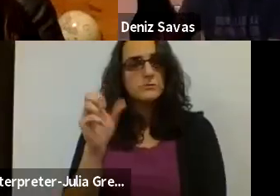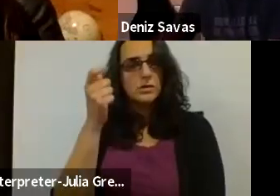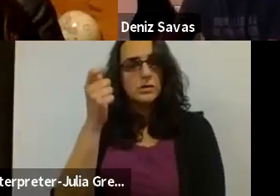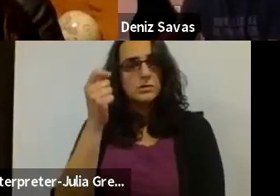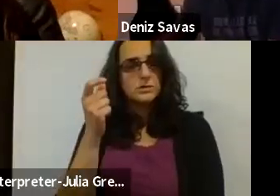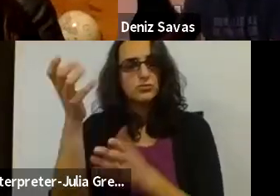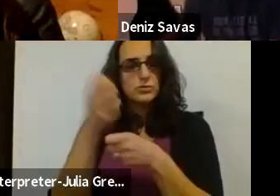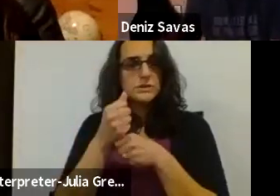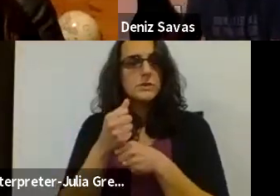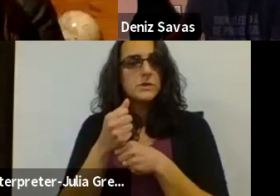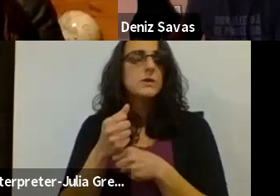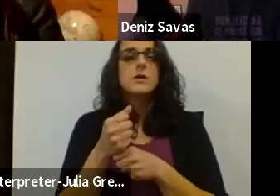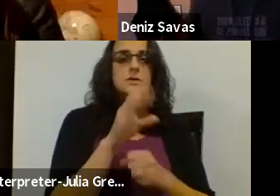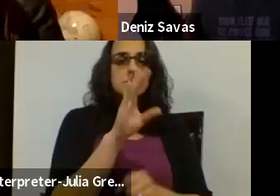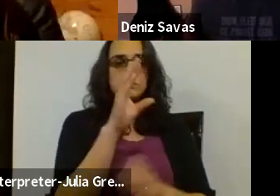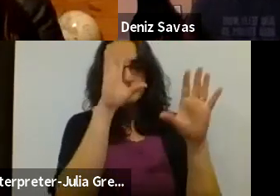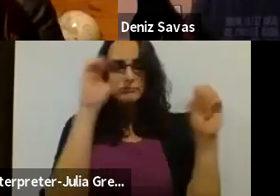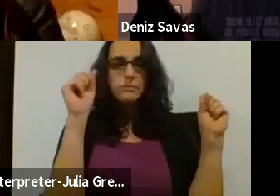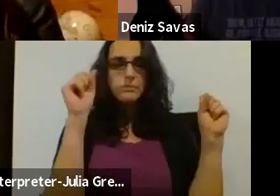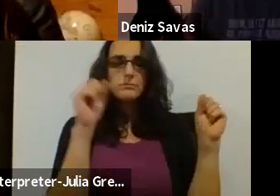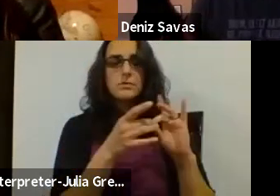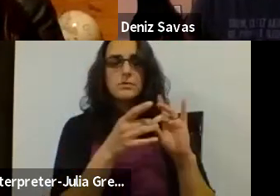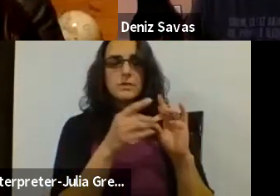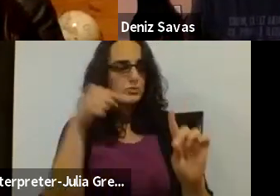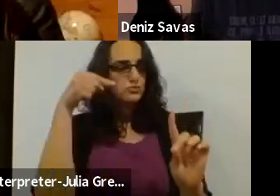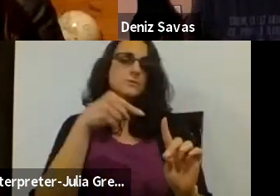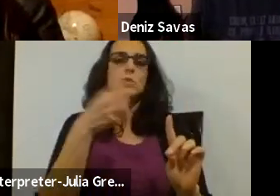Joe Baeta, Supt. : So this is what it's all about, right, kids. Joe Baeta, Supt. : So,